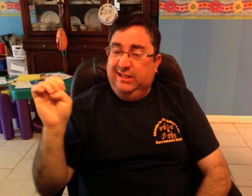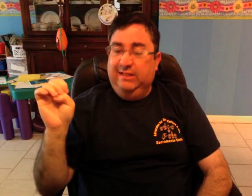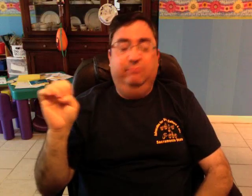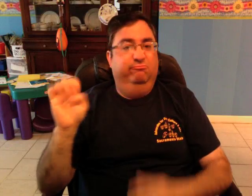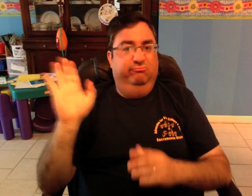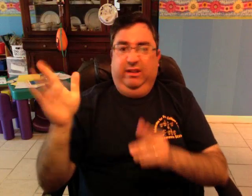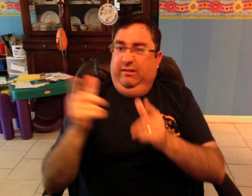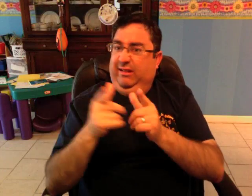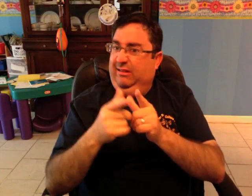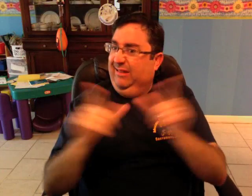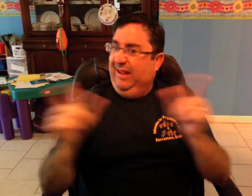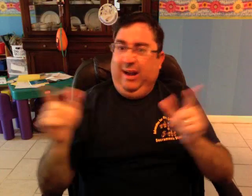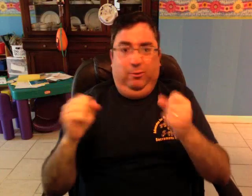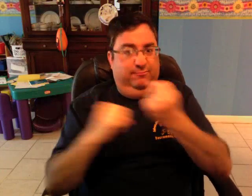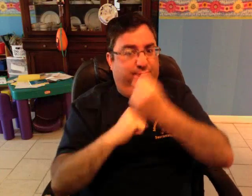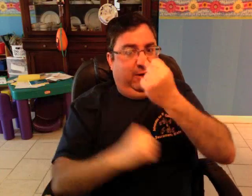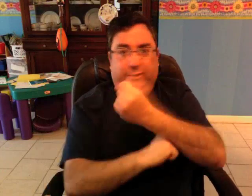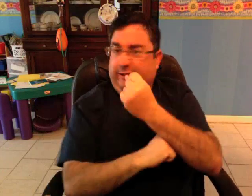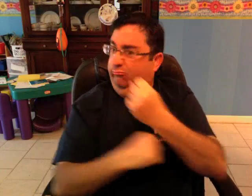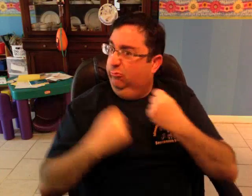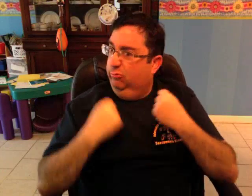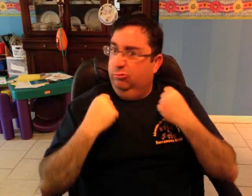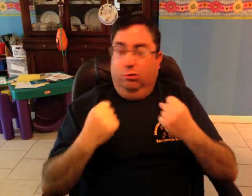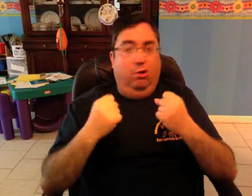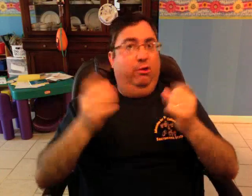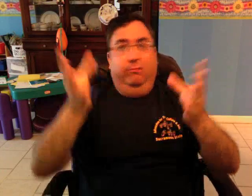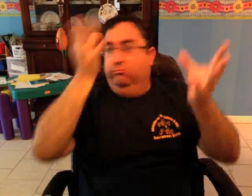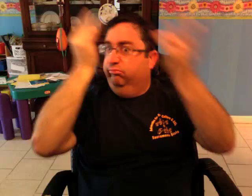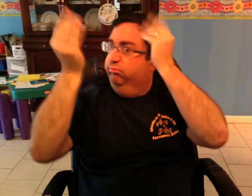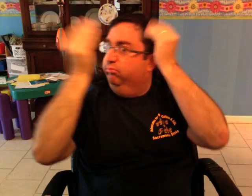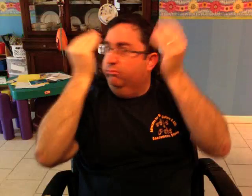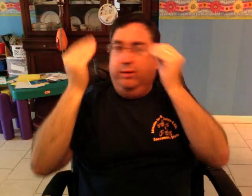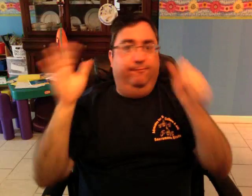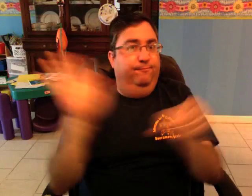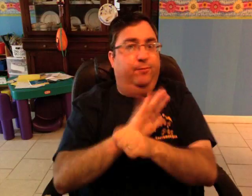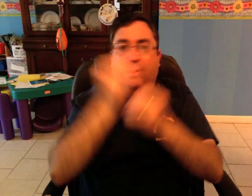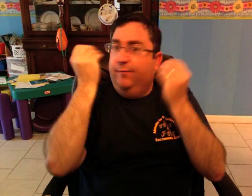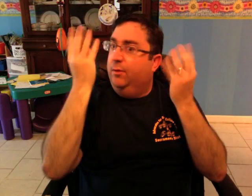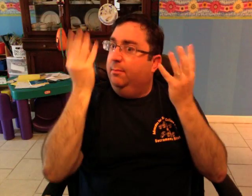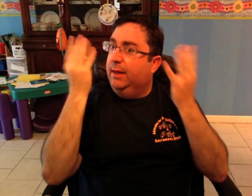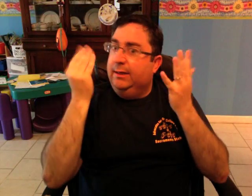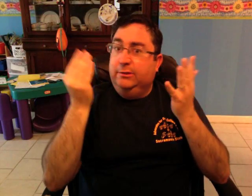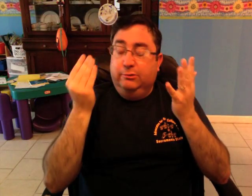their language foundation will not be as strong or filled with the information